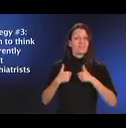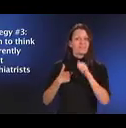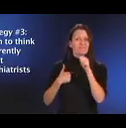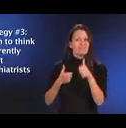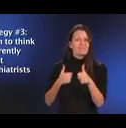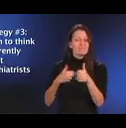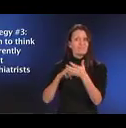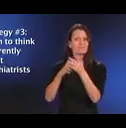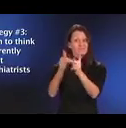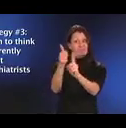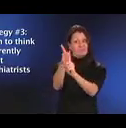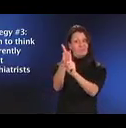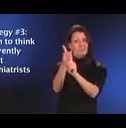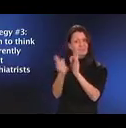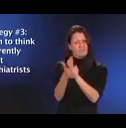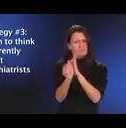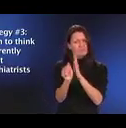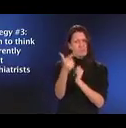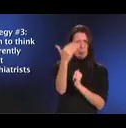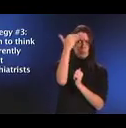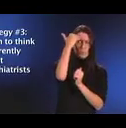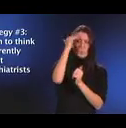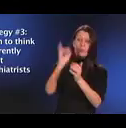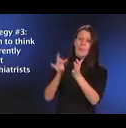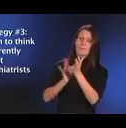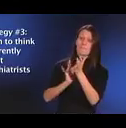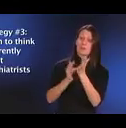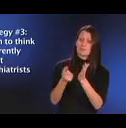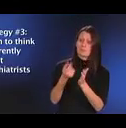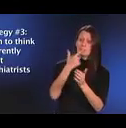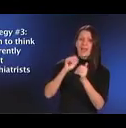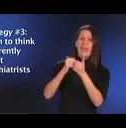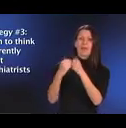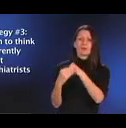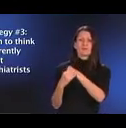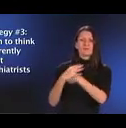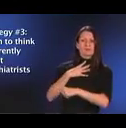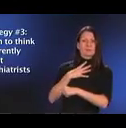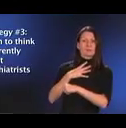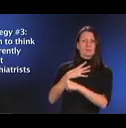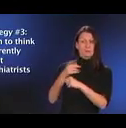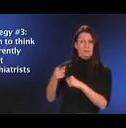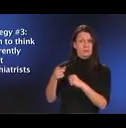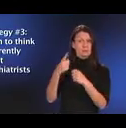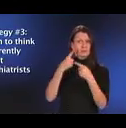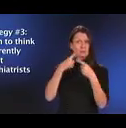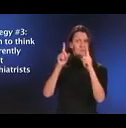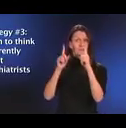The peer is the expert in how any medicine affects them. They know if it is helping them meet their goals